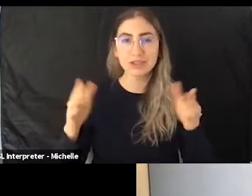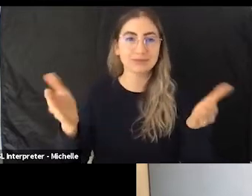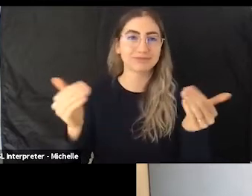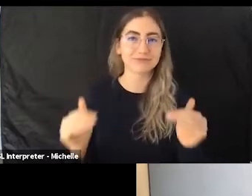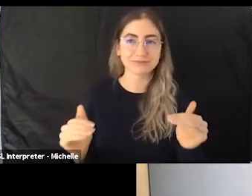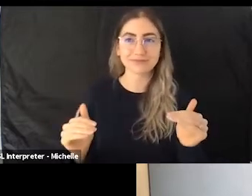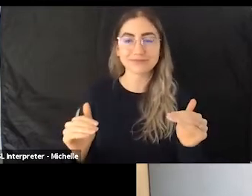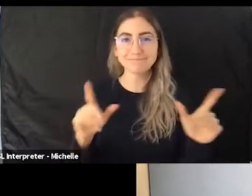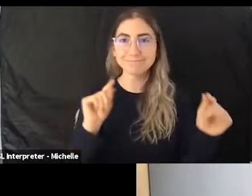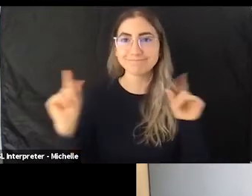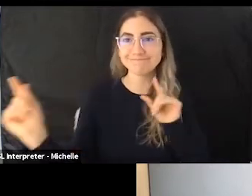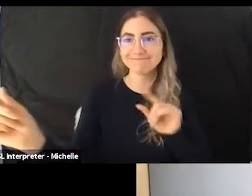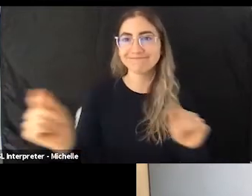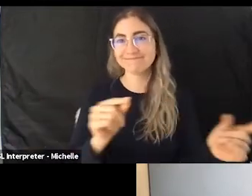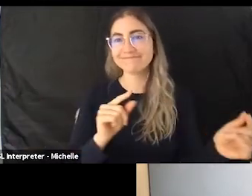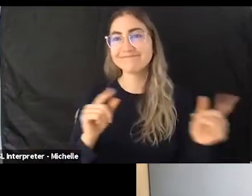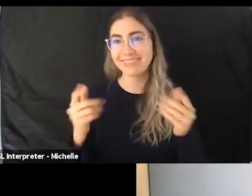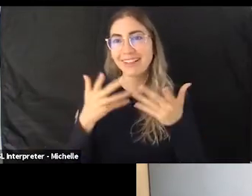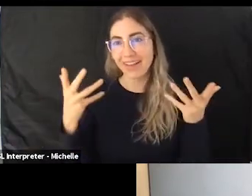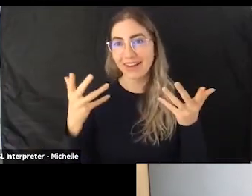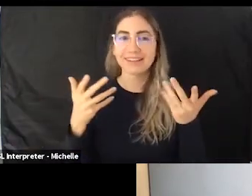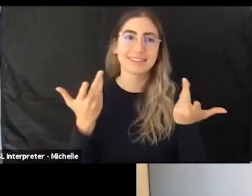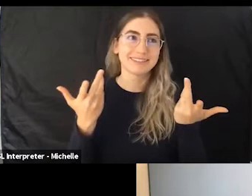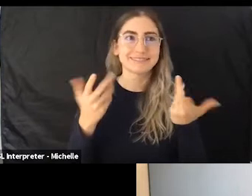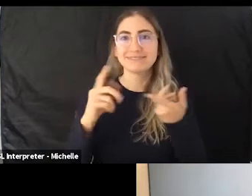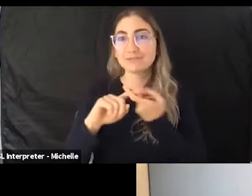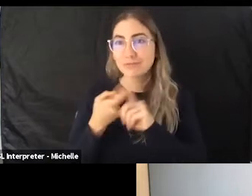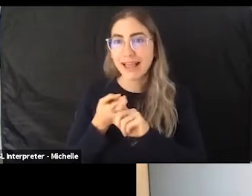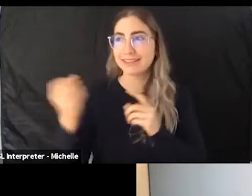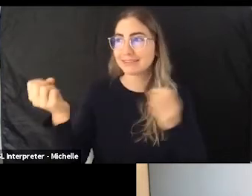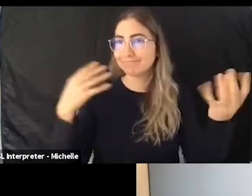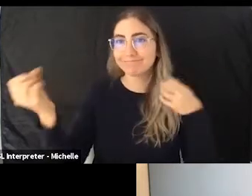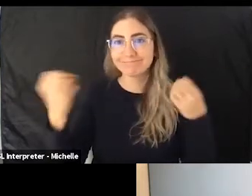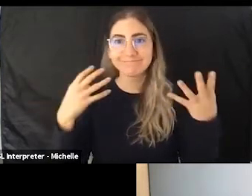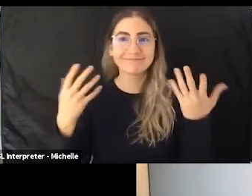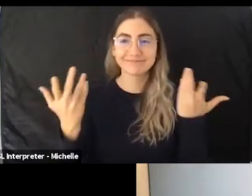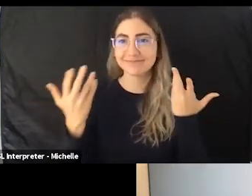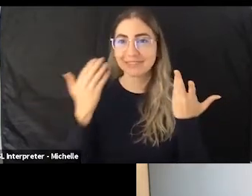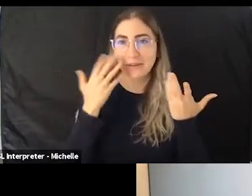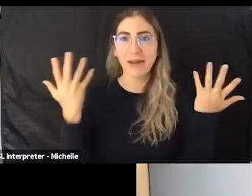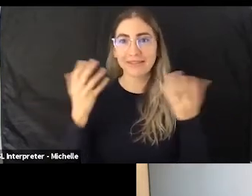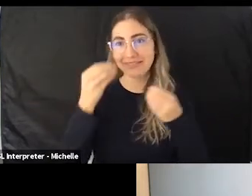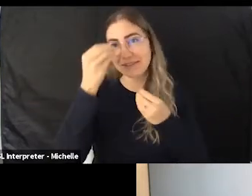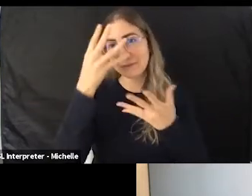OUR COVID INFORMATION FROM OUR FRIENDS.